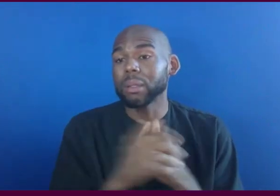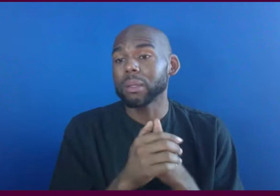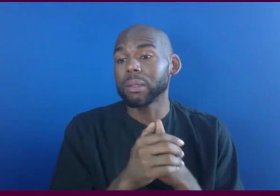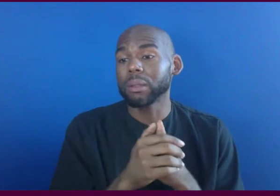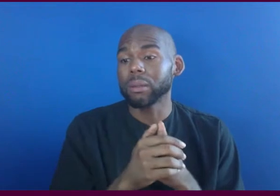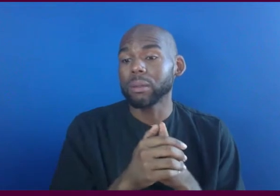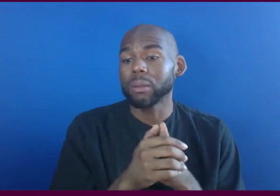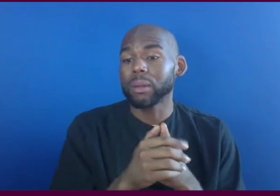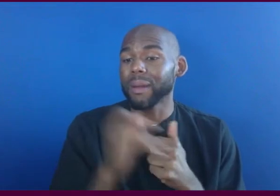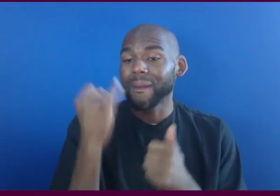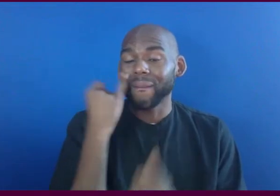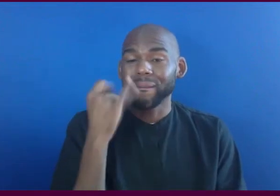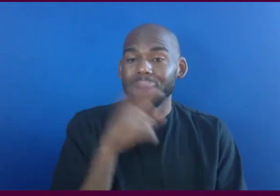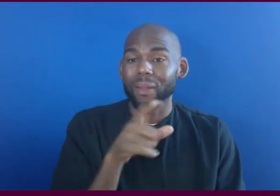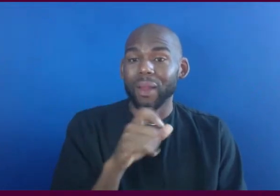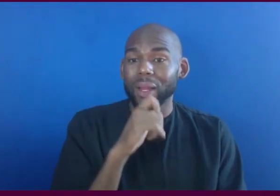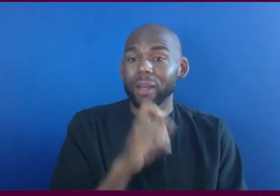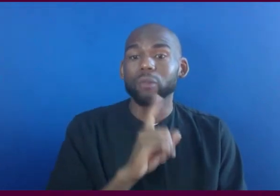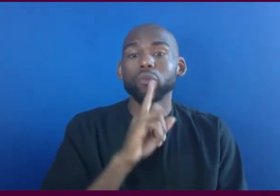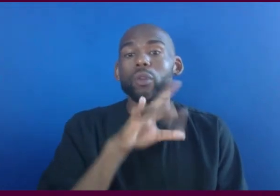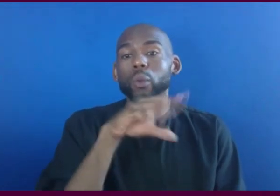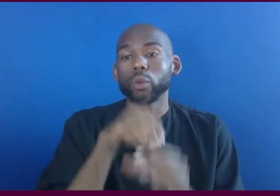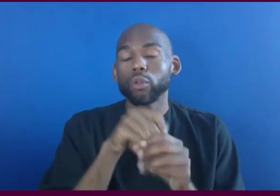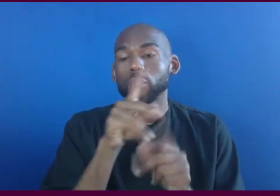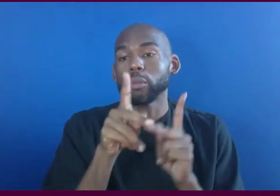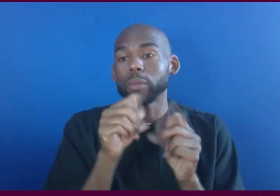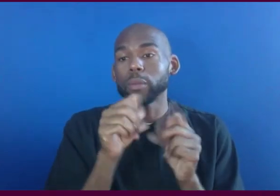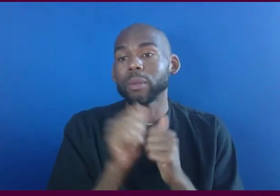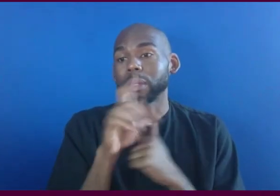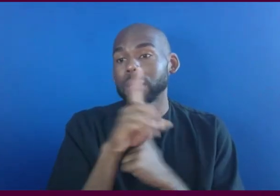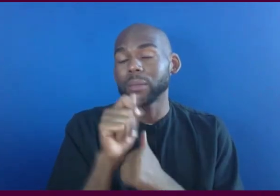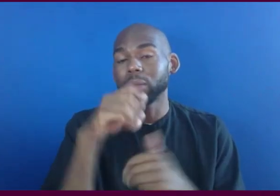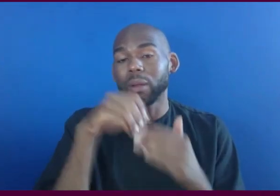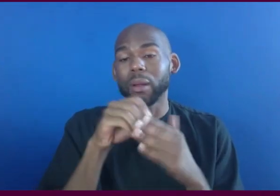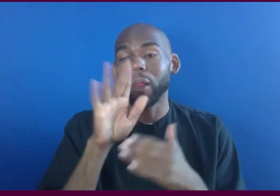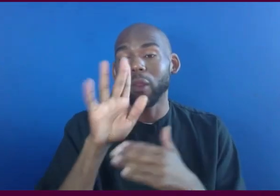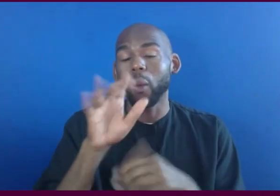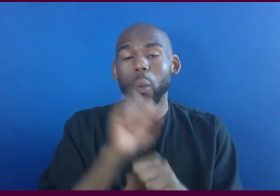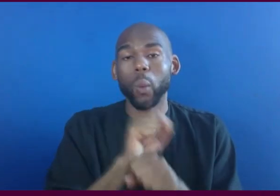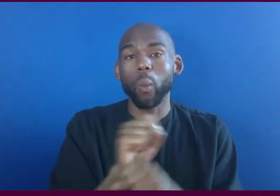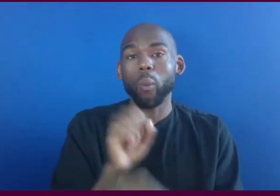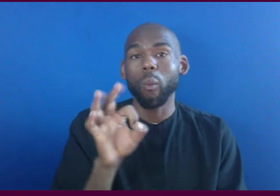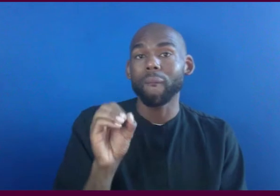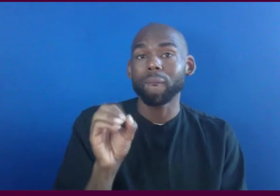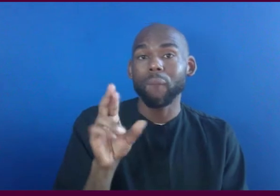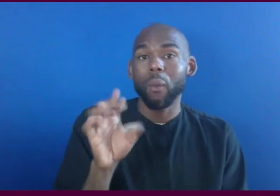if they're not really incorporating people with disabilities into their workforce.